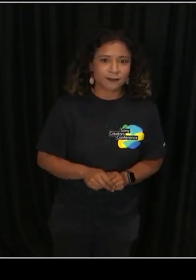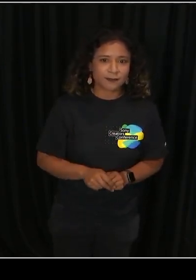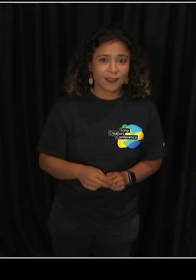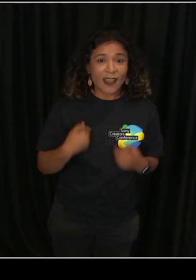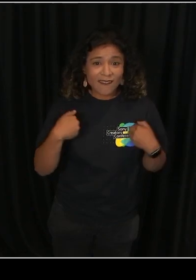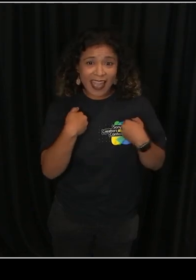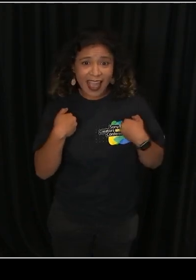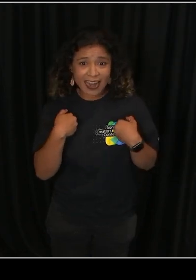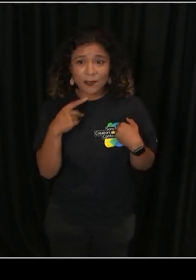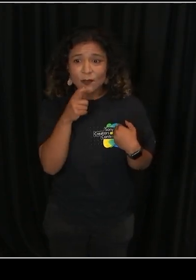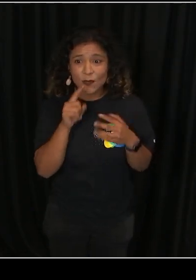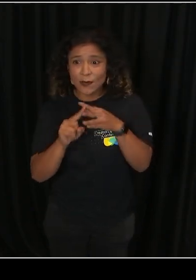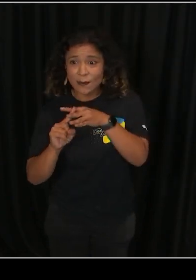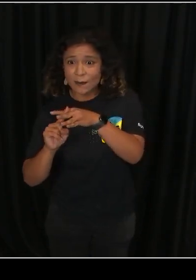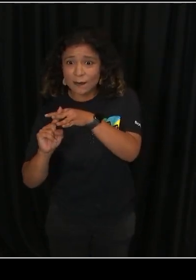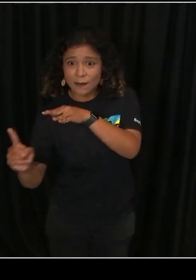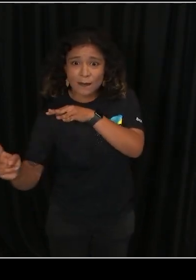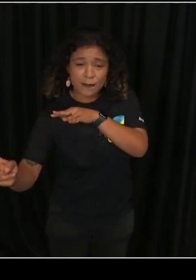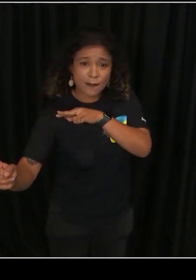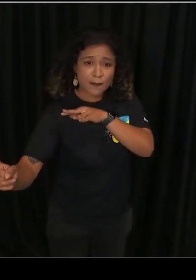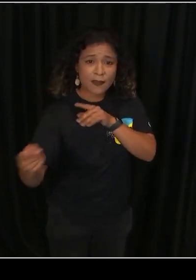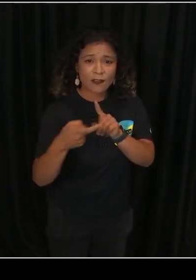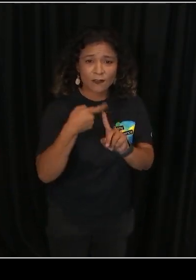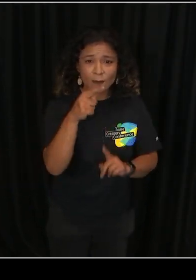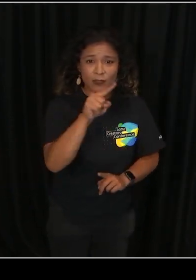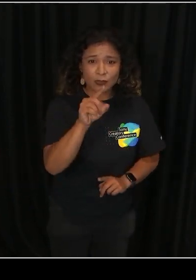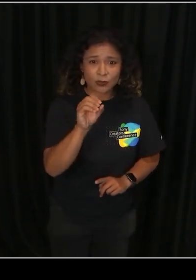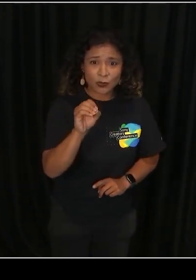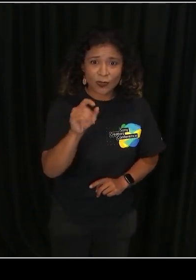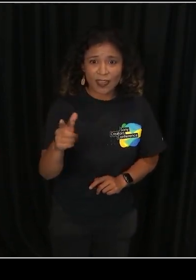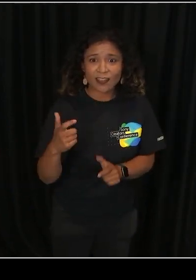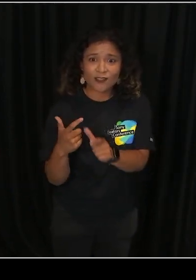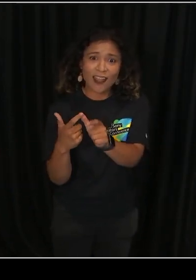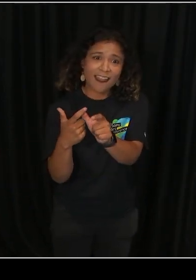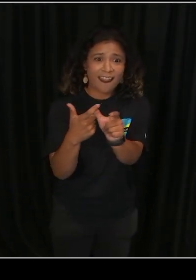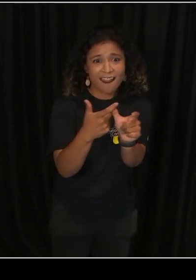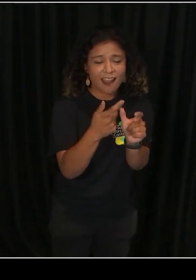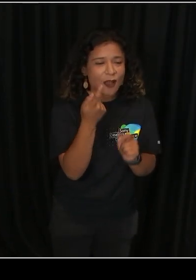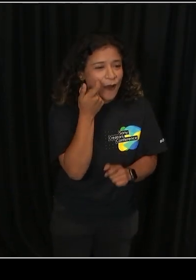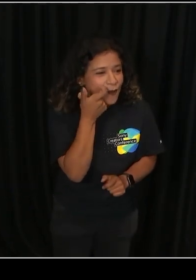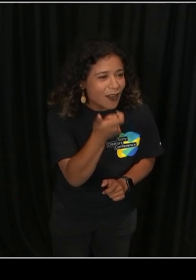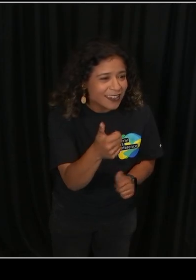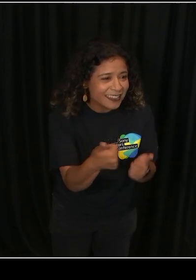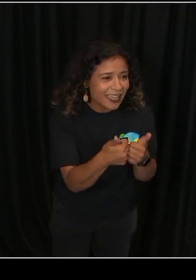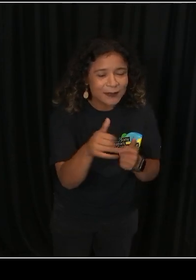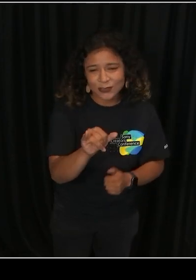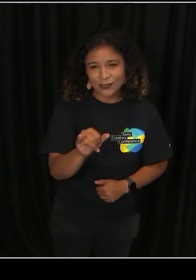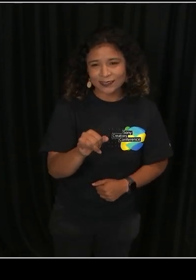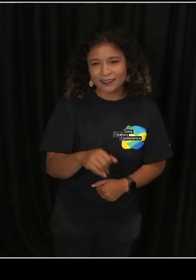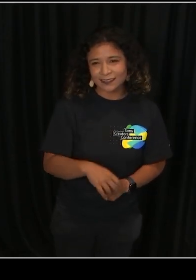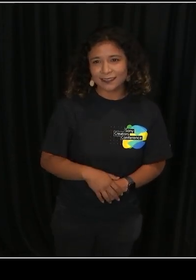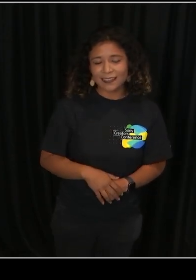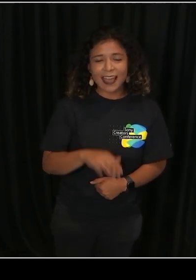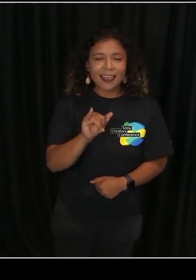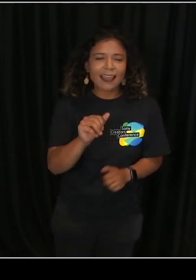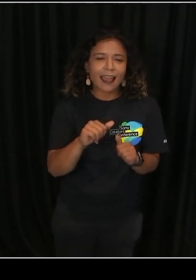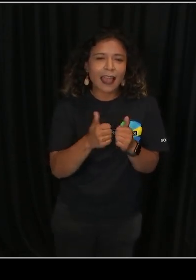escaped from from the local zoo and they were all ringside as well. So that's sort of how we how we make the